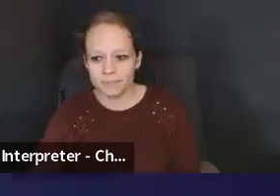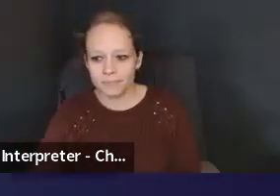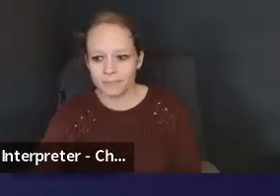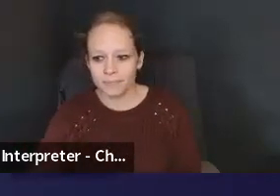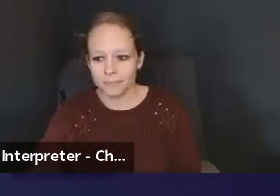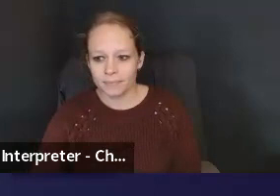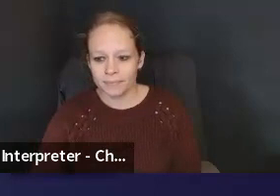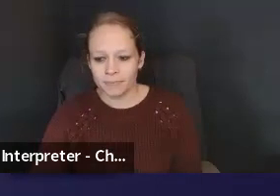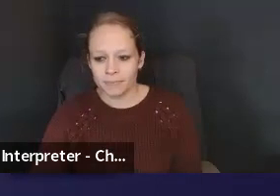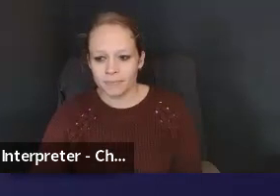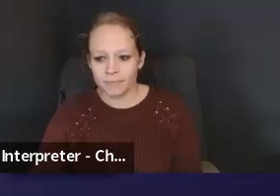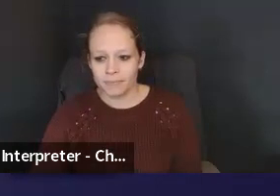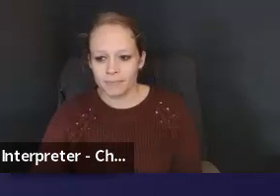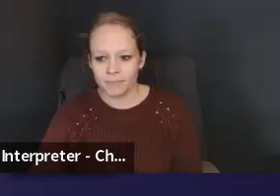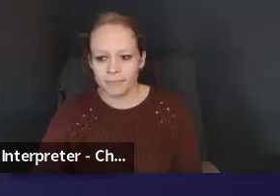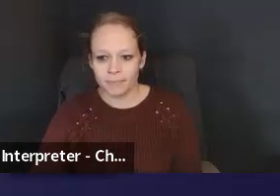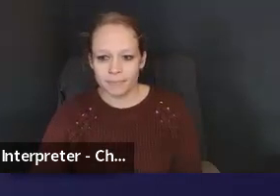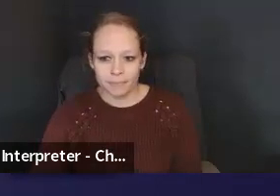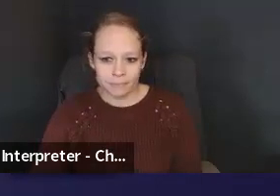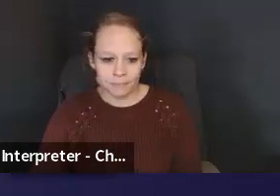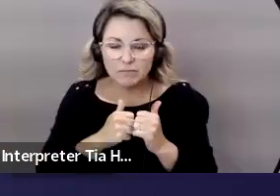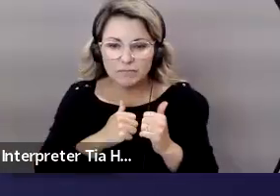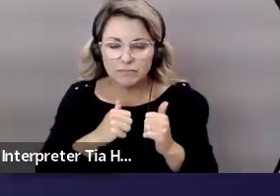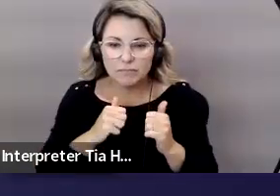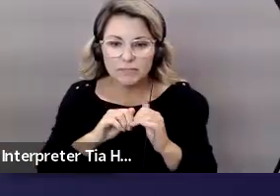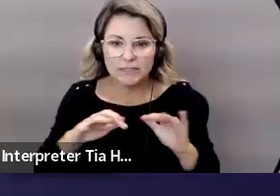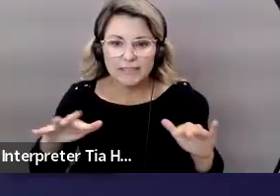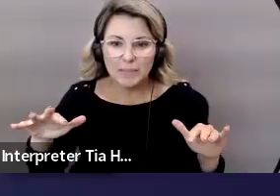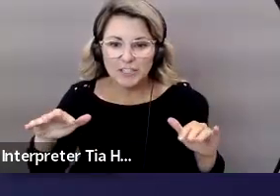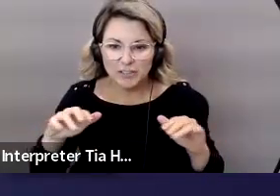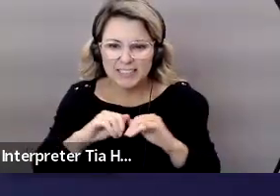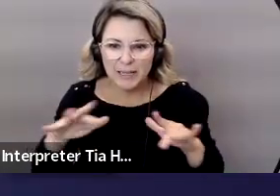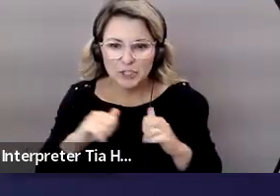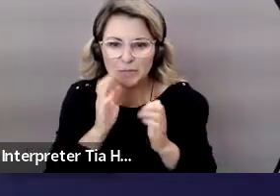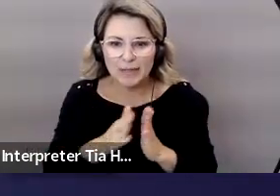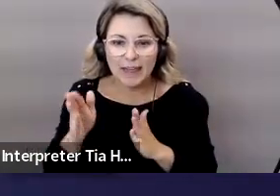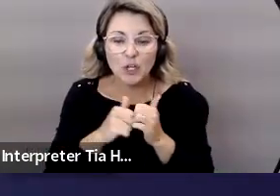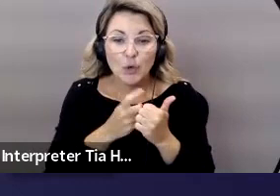plan you want to overpromise and then overdeliver. So, you're estimating but you want to show a very